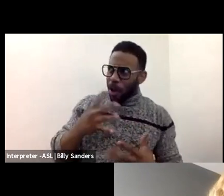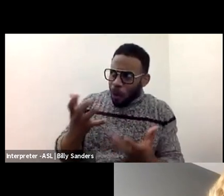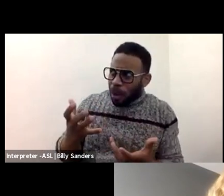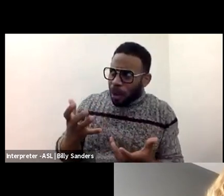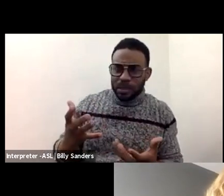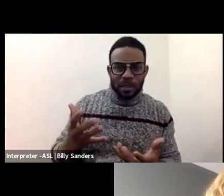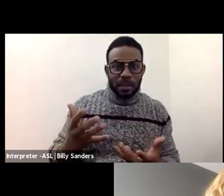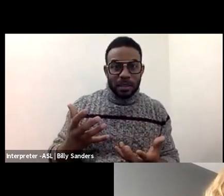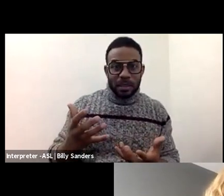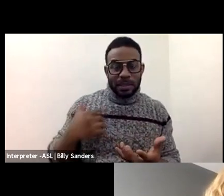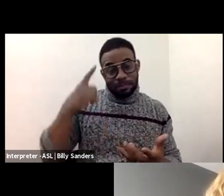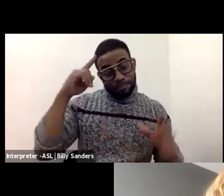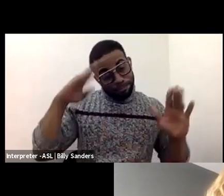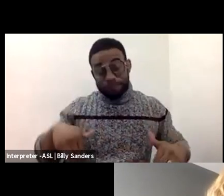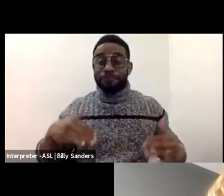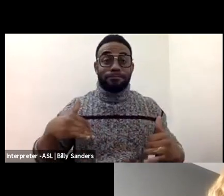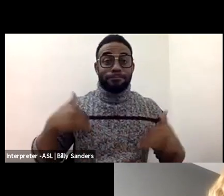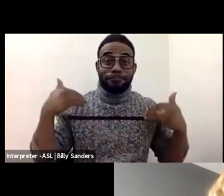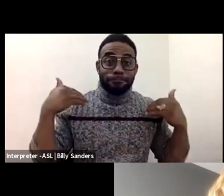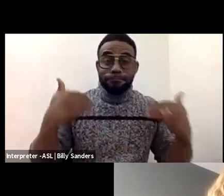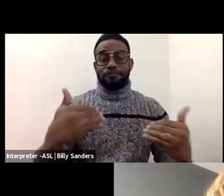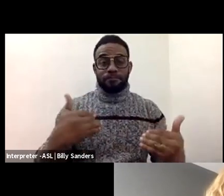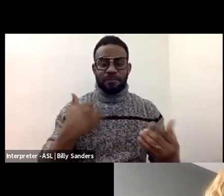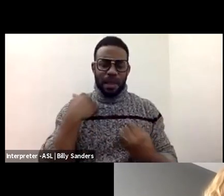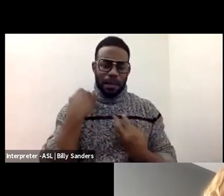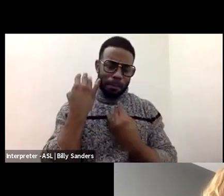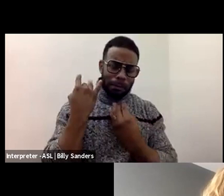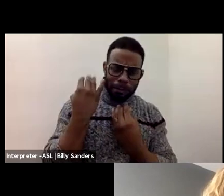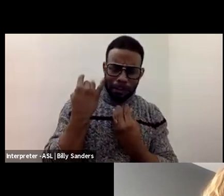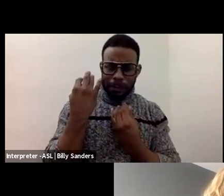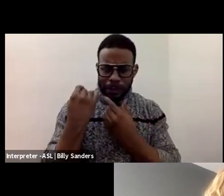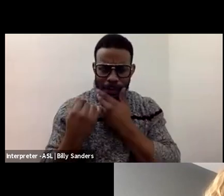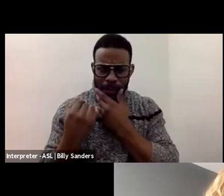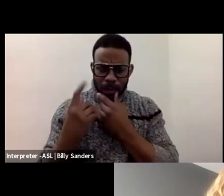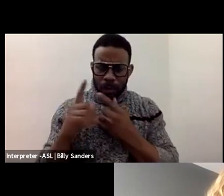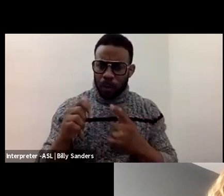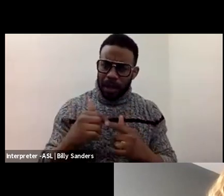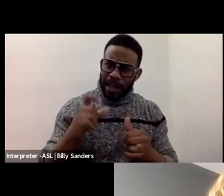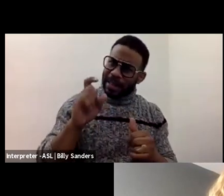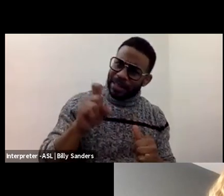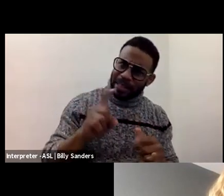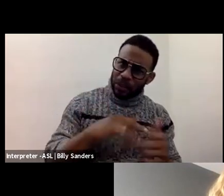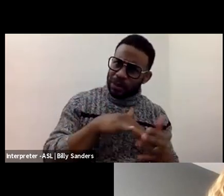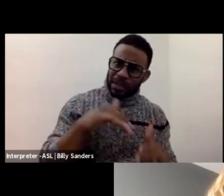And I think a lot of what I was thinking about when I needed to study abroad is I wanted